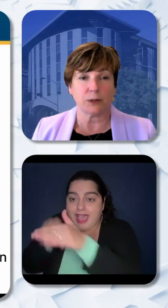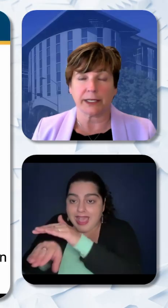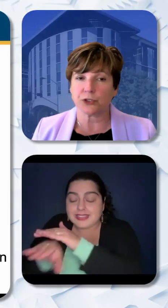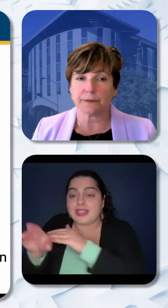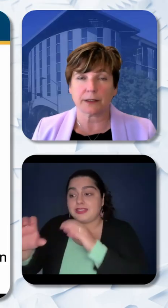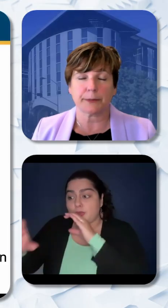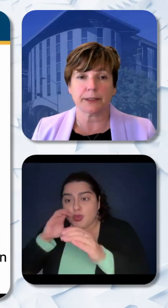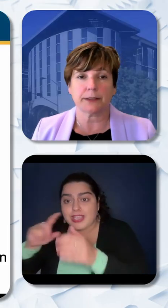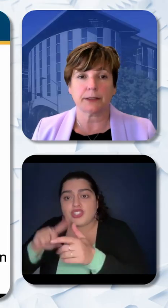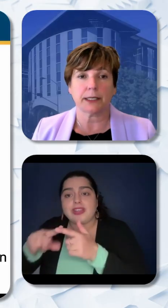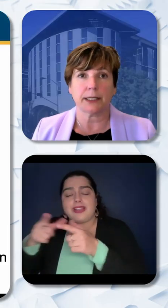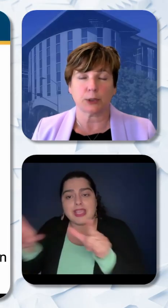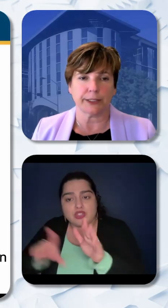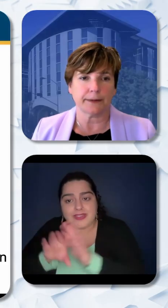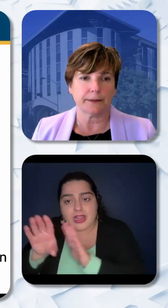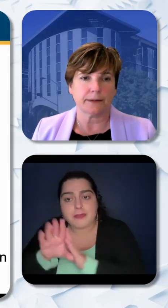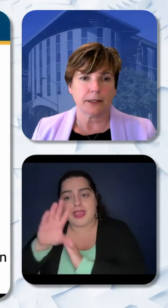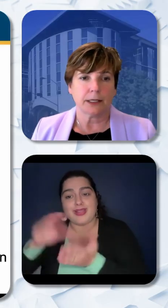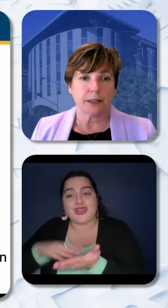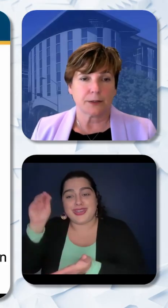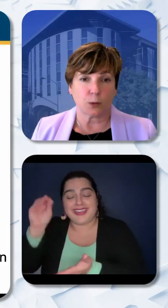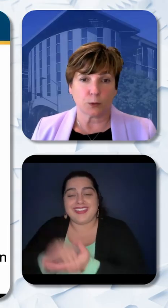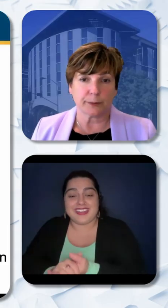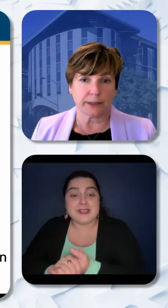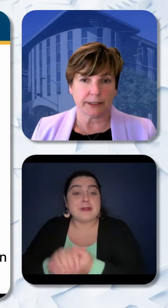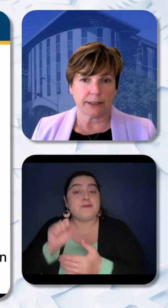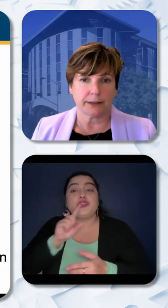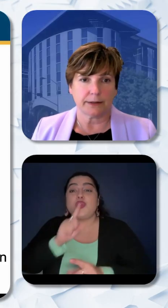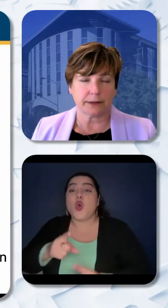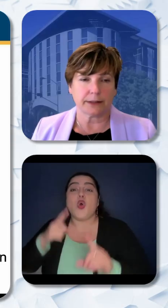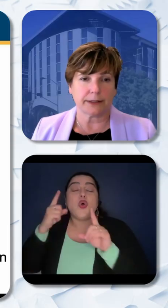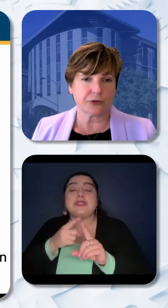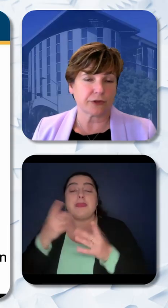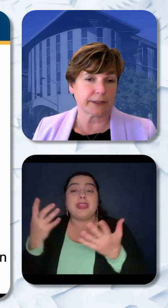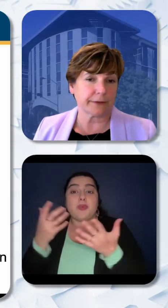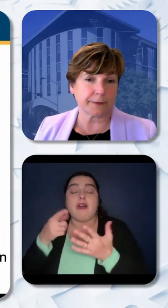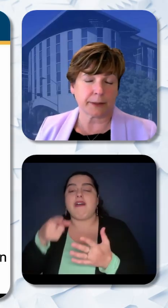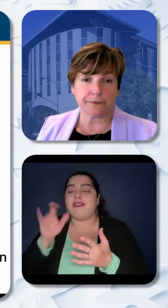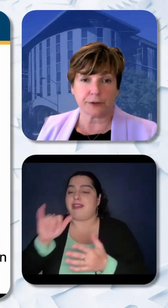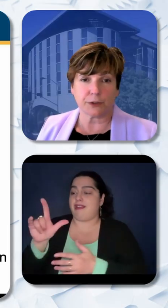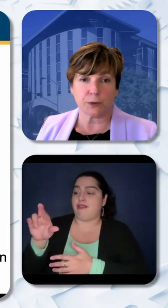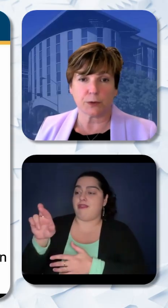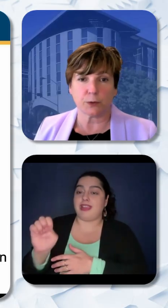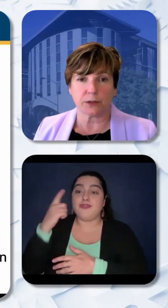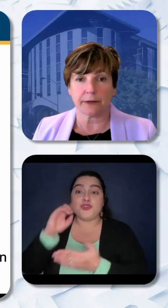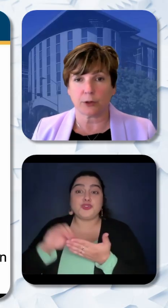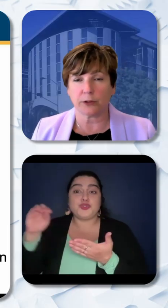to language development, and learning. So, ultimately, the least restrictive environment for students who are deaf,